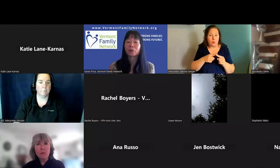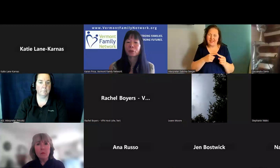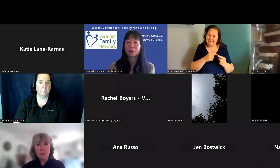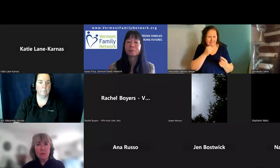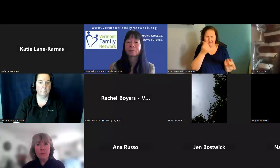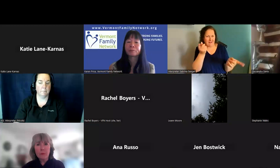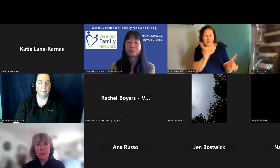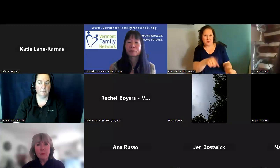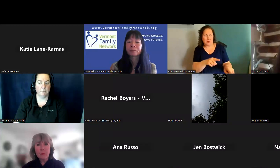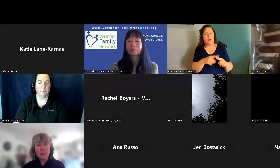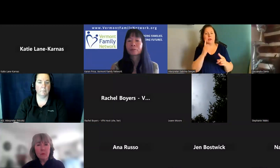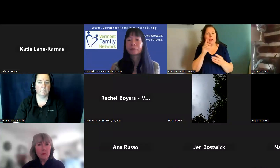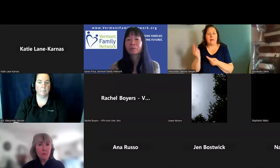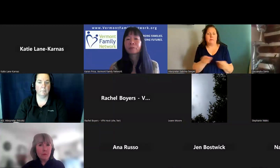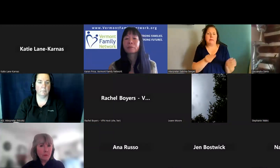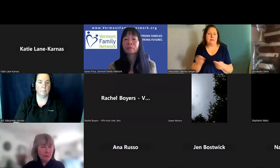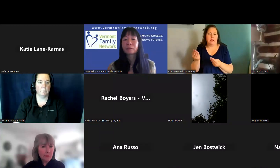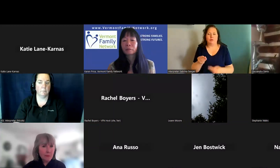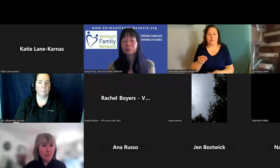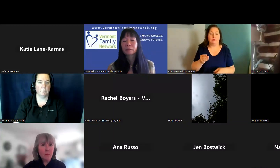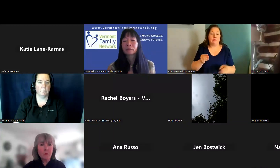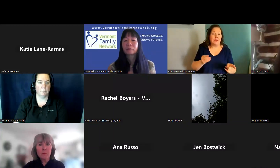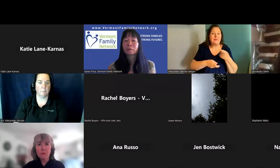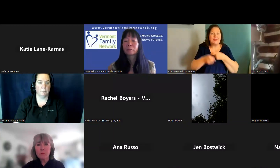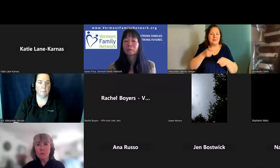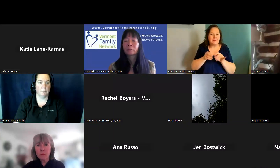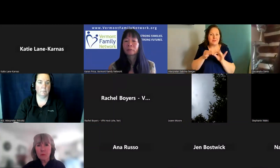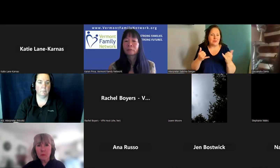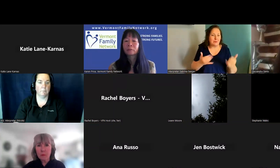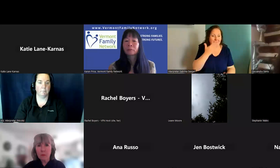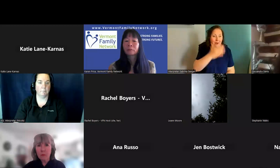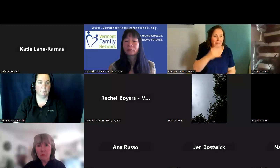the school. Of course, if the LEA were to disagree at that time, then yeah.